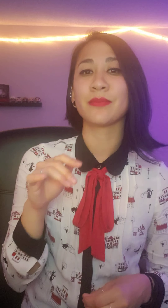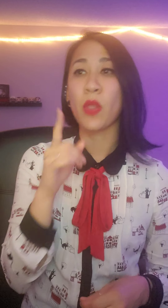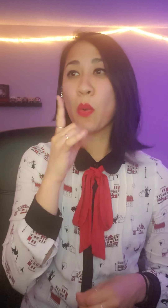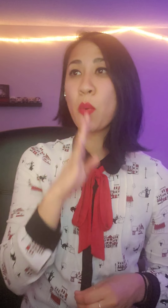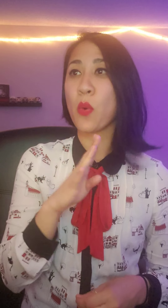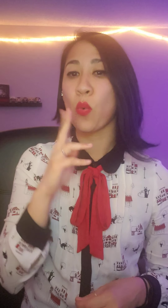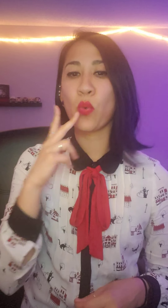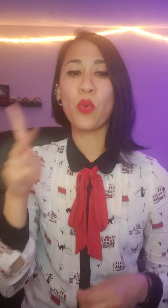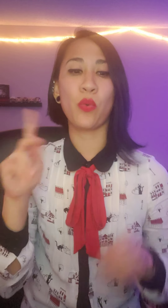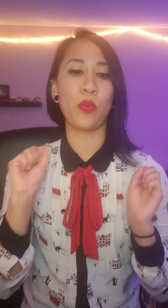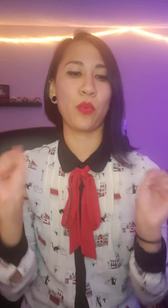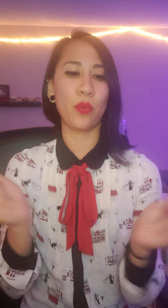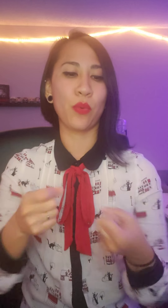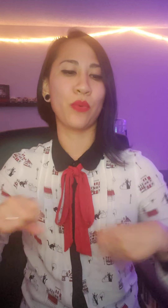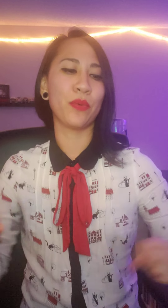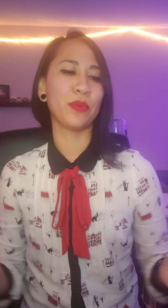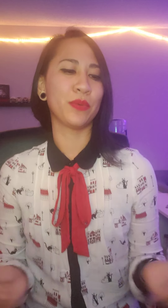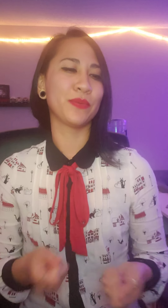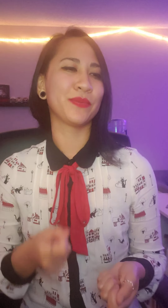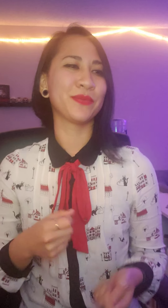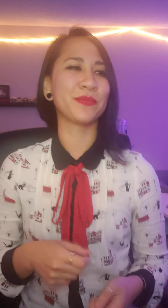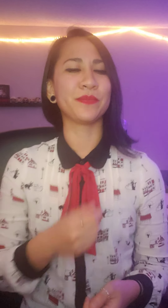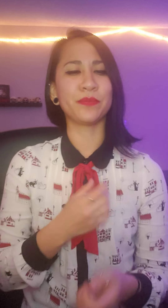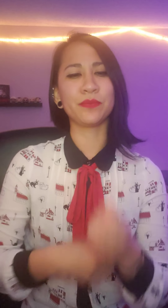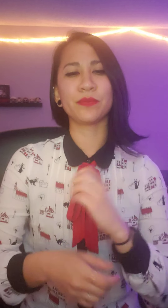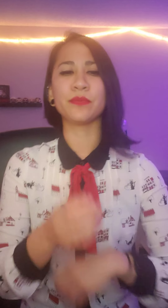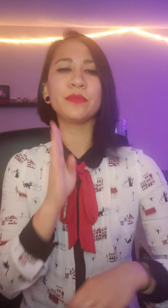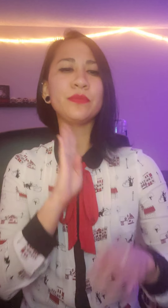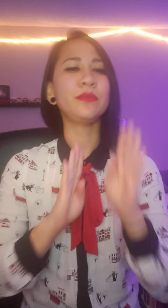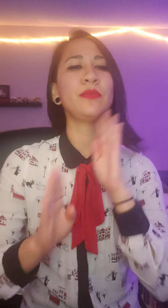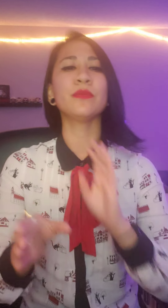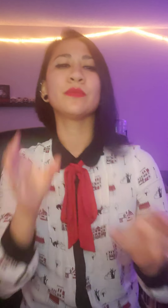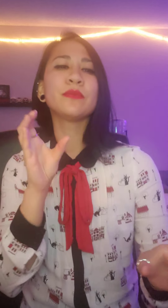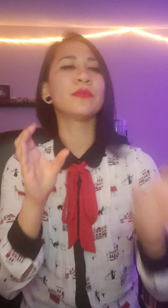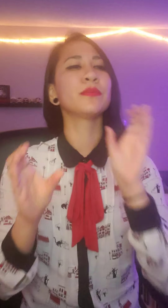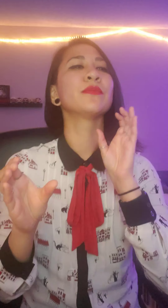Oh my god, Becky, look at that butt Wrists on ice, with the 40s taped up